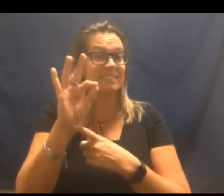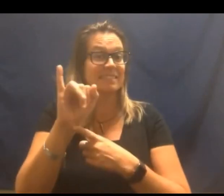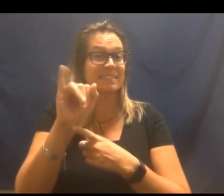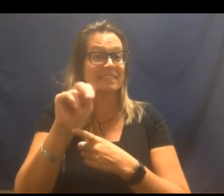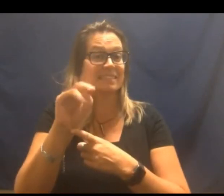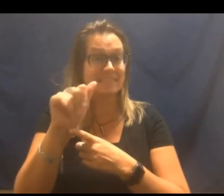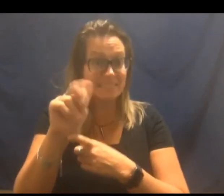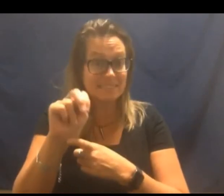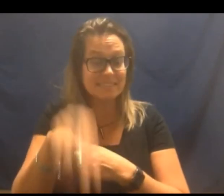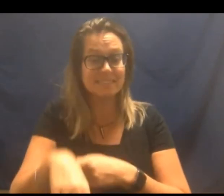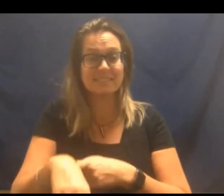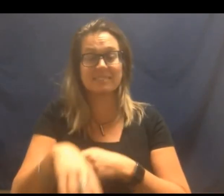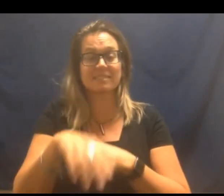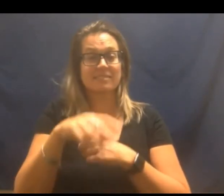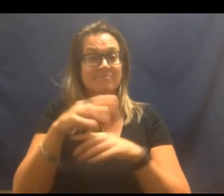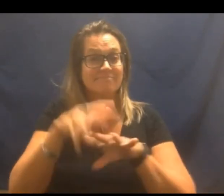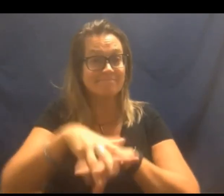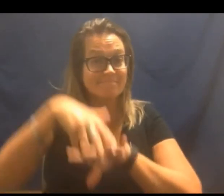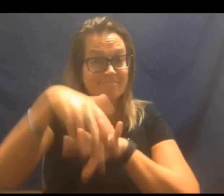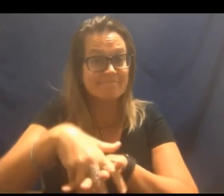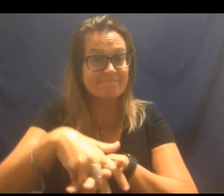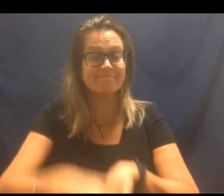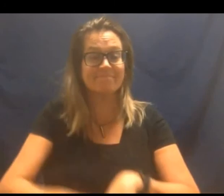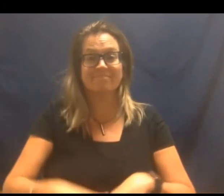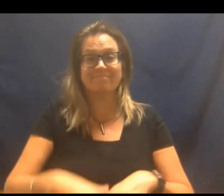So with the sign INDIAN, there's different